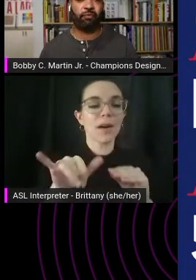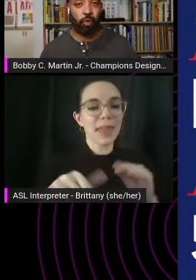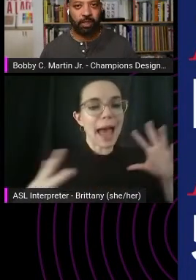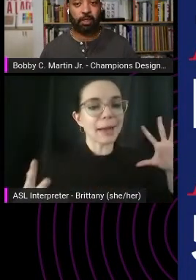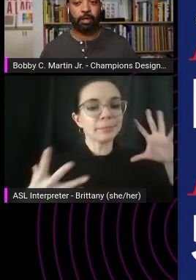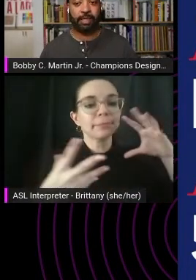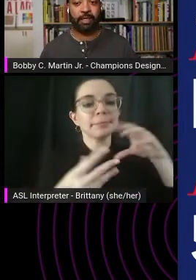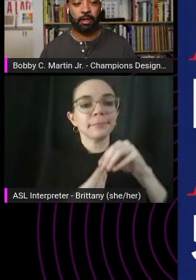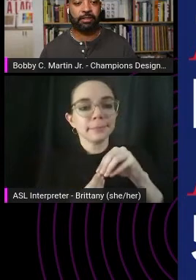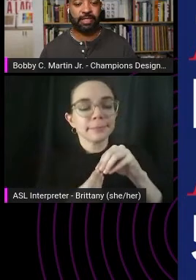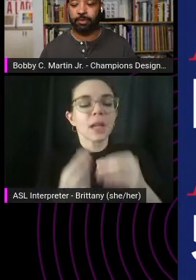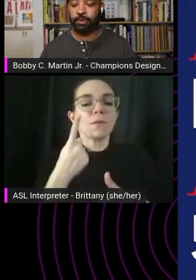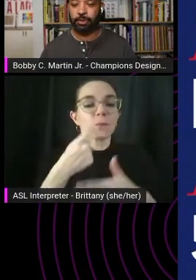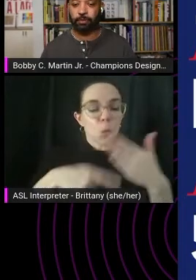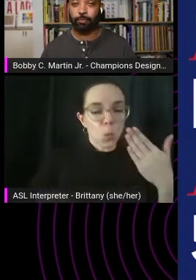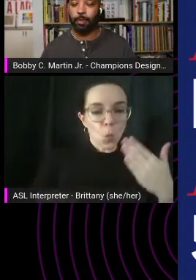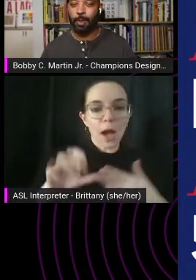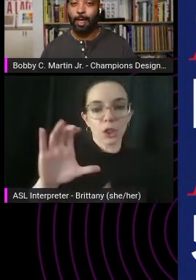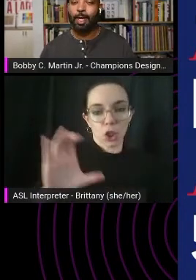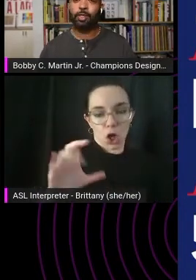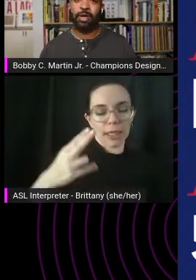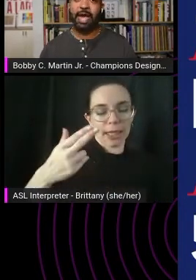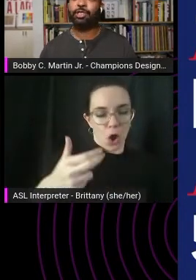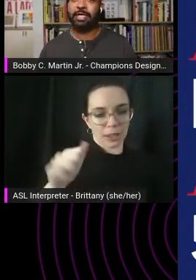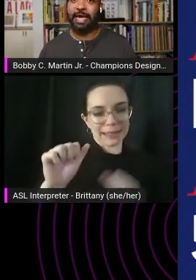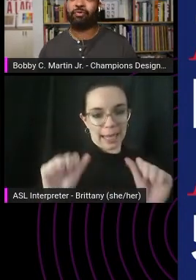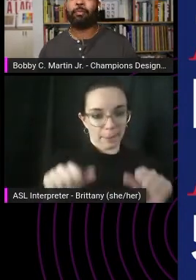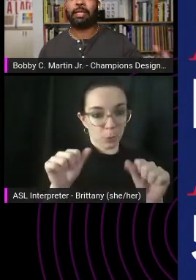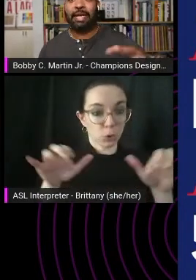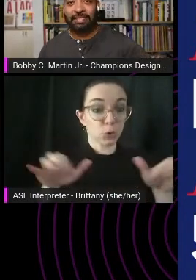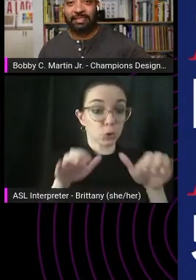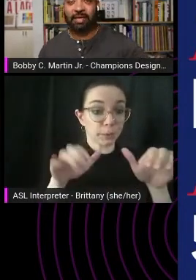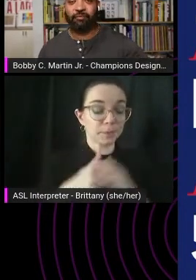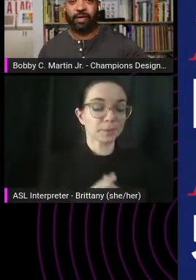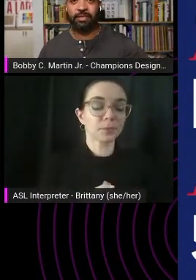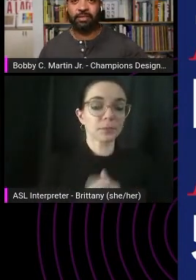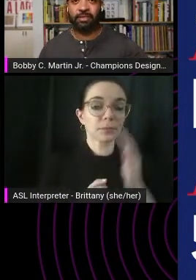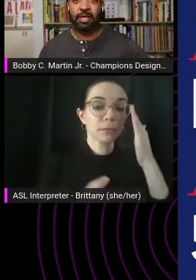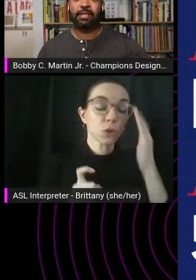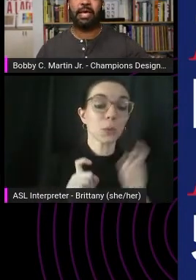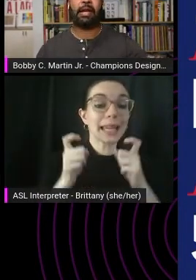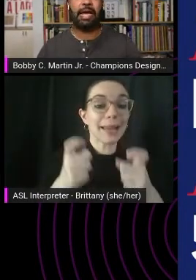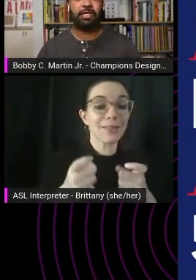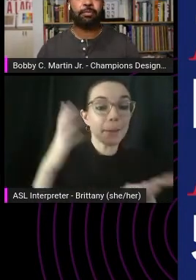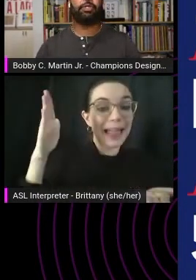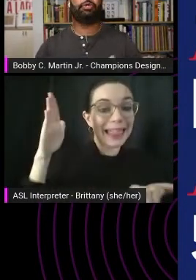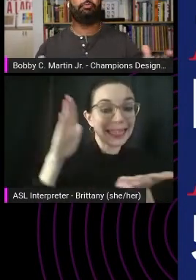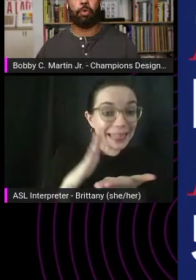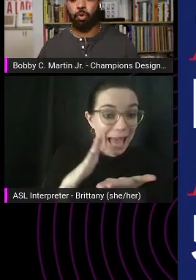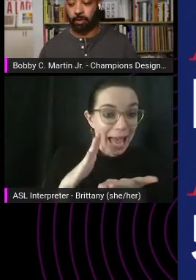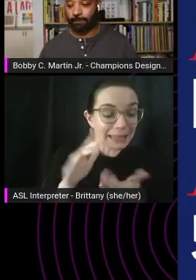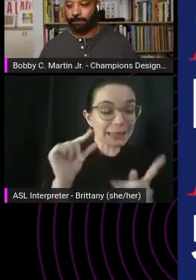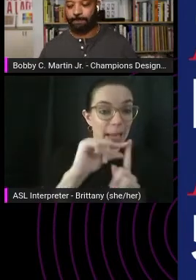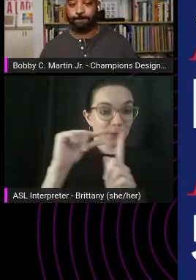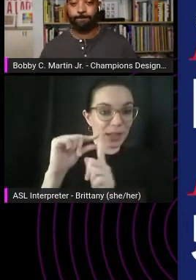of what Carnegie Hall is able to do. So we actually gave them less typefaces that allows them to do more.